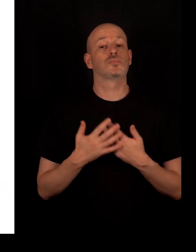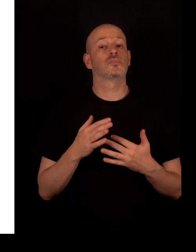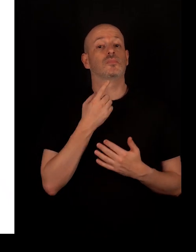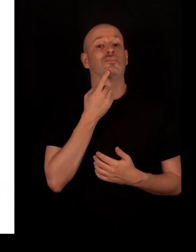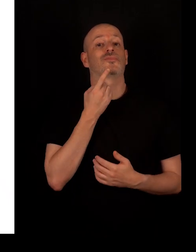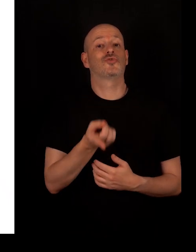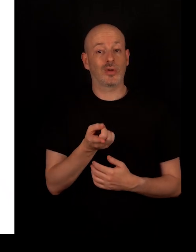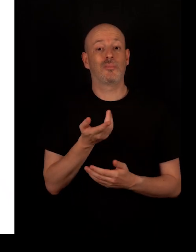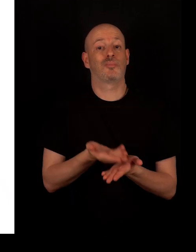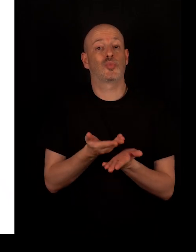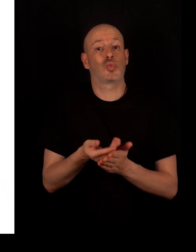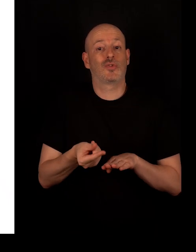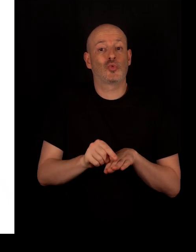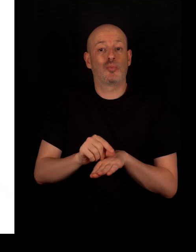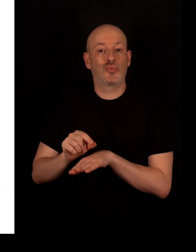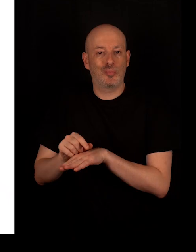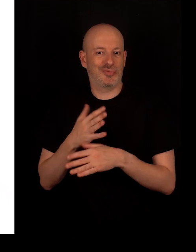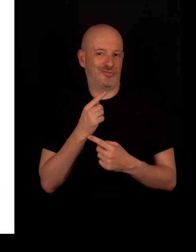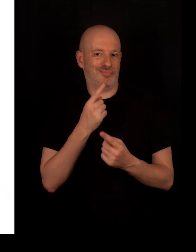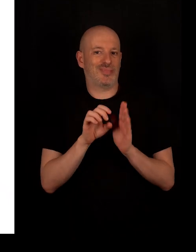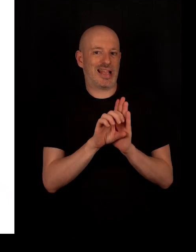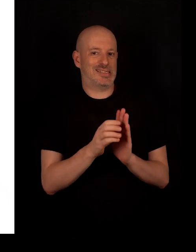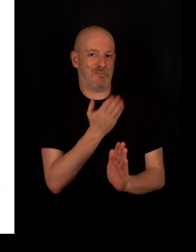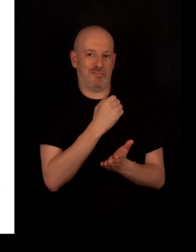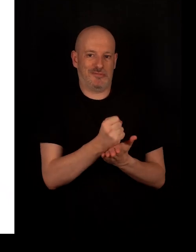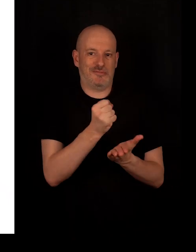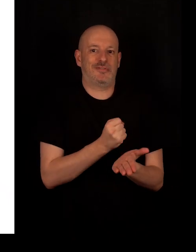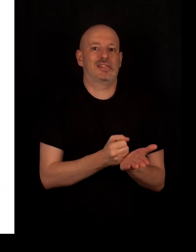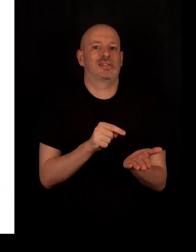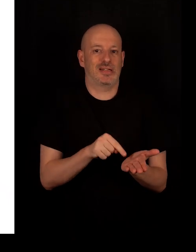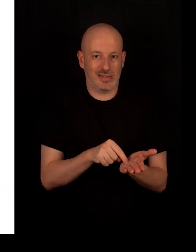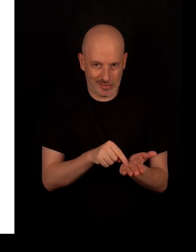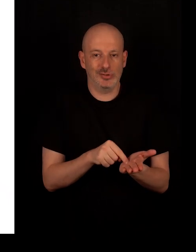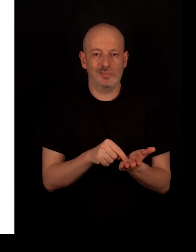And as I said here, the proofs of top-ups, as I mentioned in the example of the visa top-up.